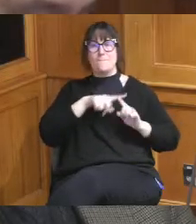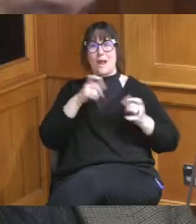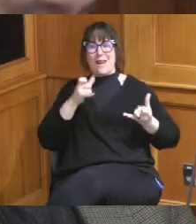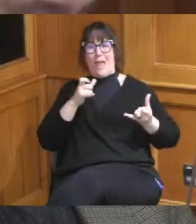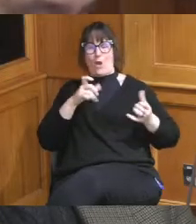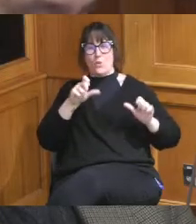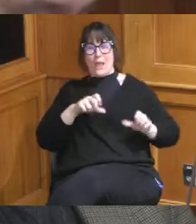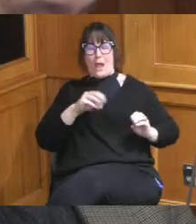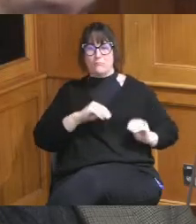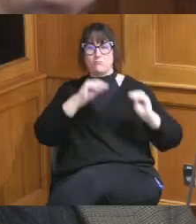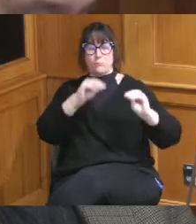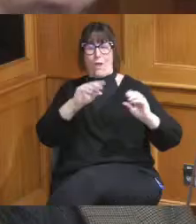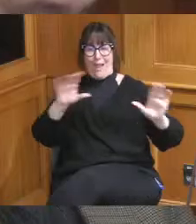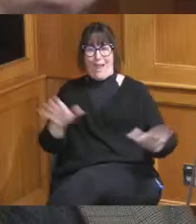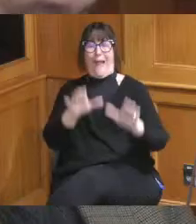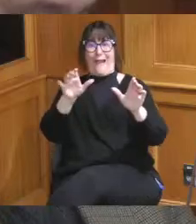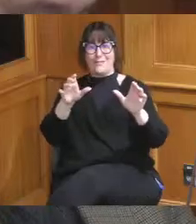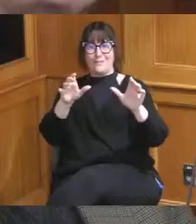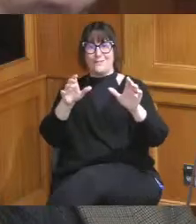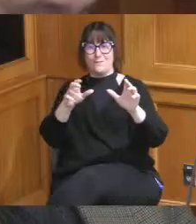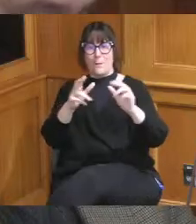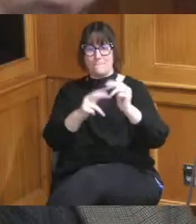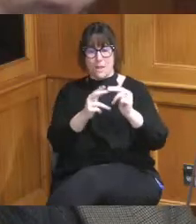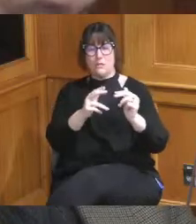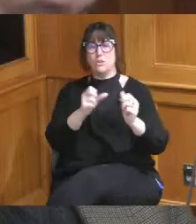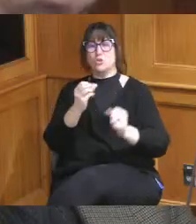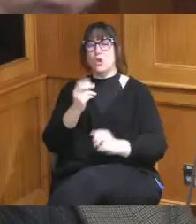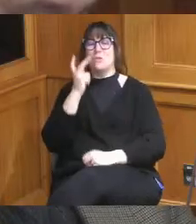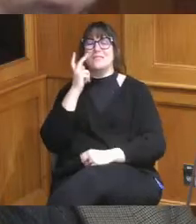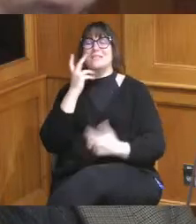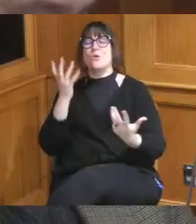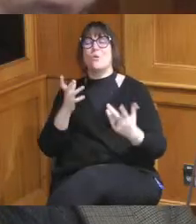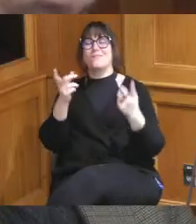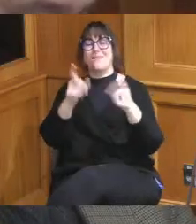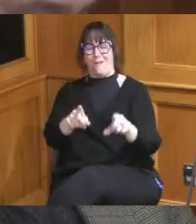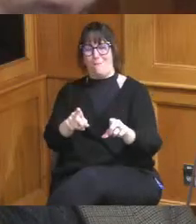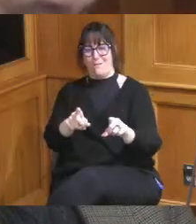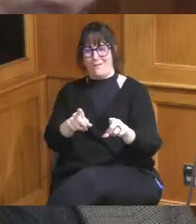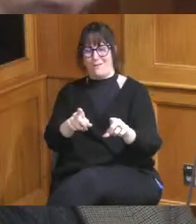that you reach out to Easter Seals and see what they're doing as it relates I believe they are